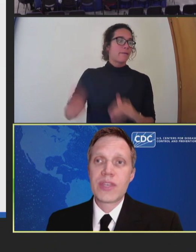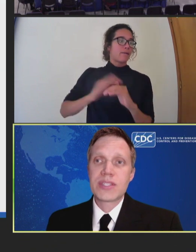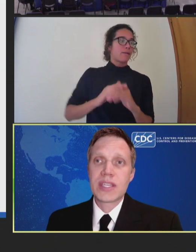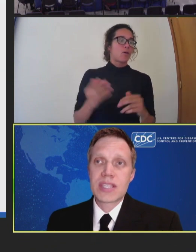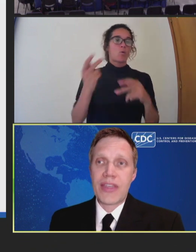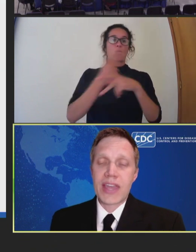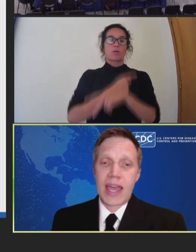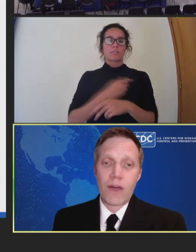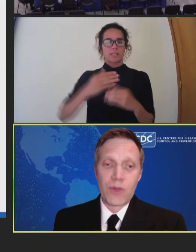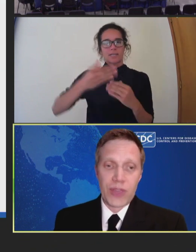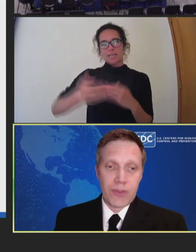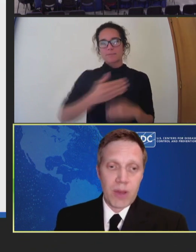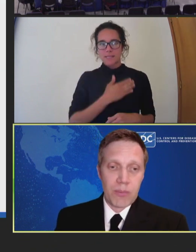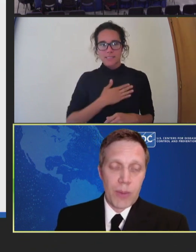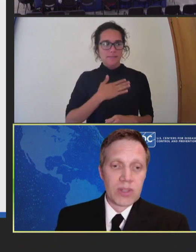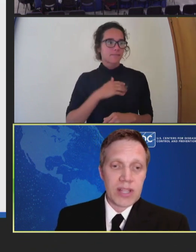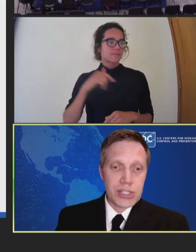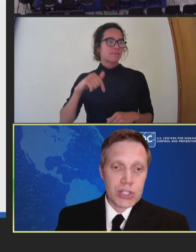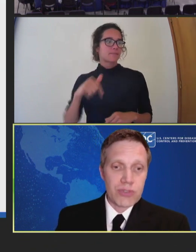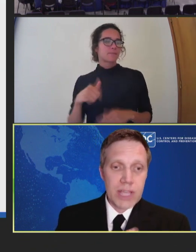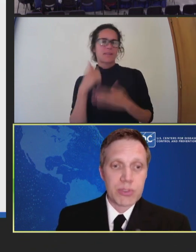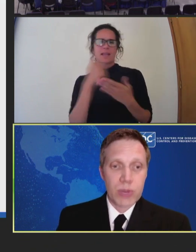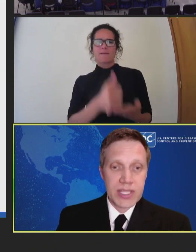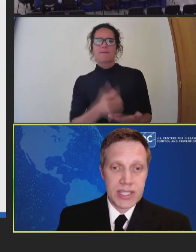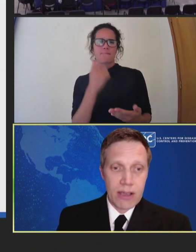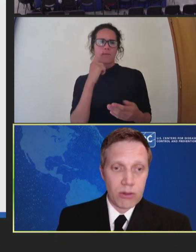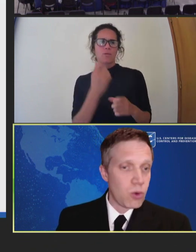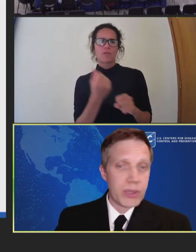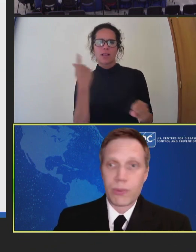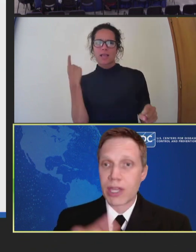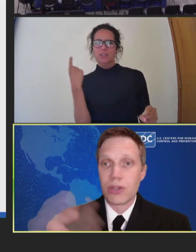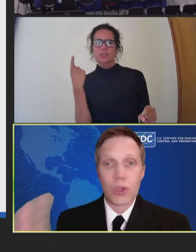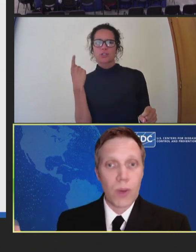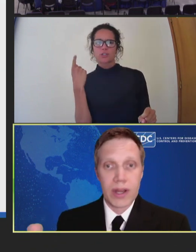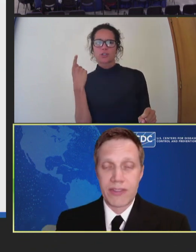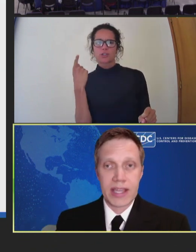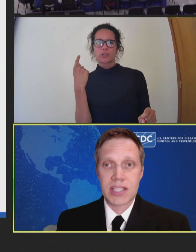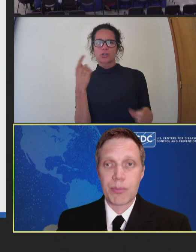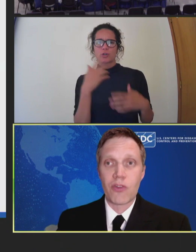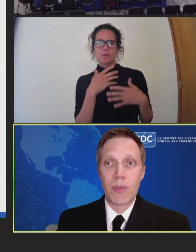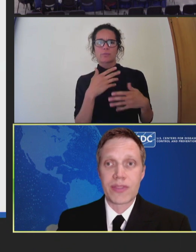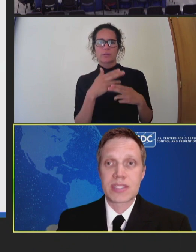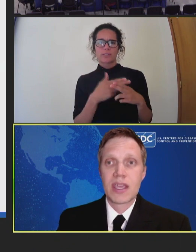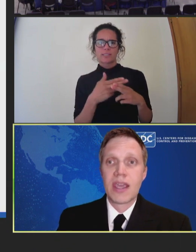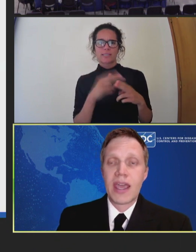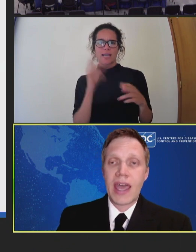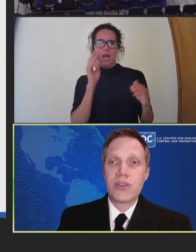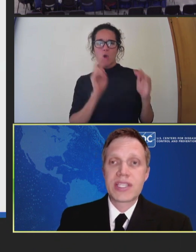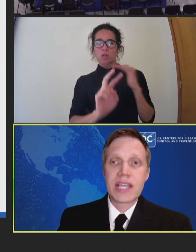This is, I think, a helpful thing from our -- last year's respiratory season outlook. We'll be doing a new one in the next couple of months. And you can see at